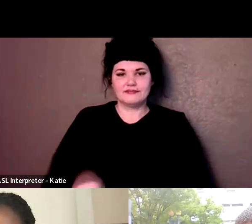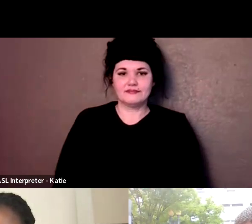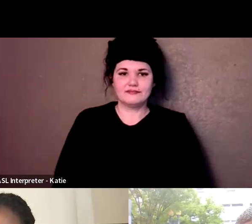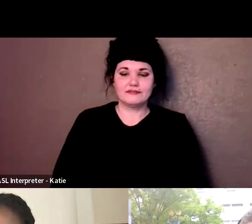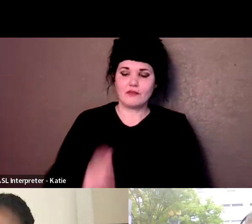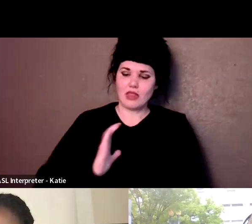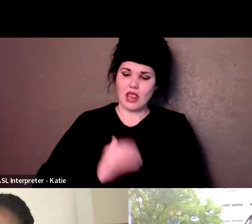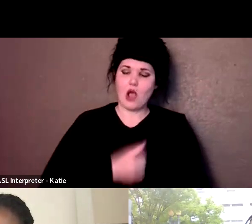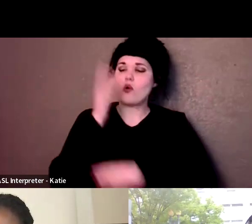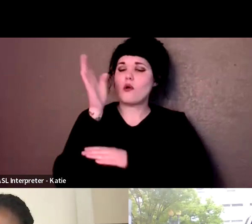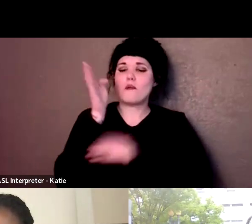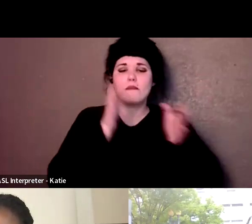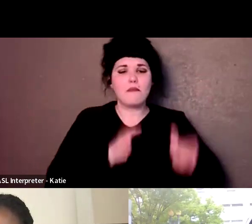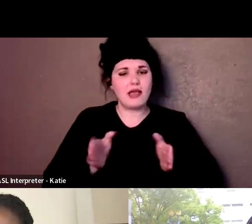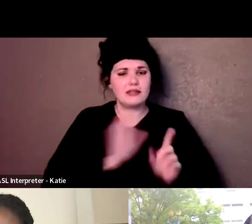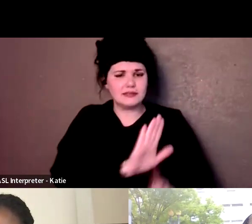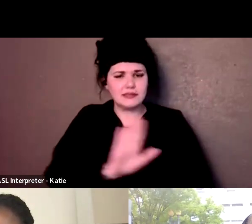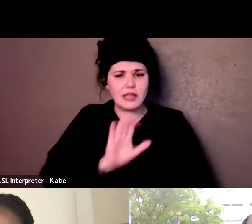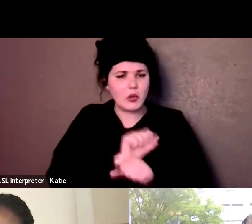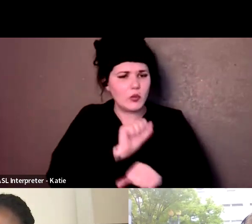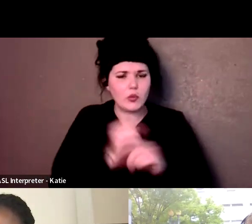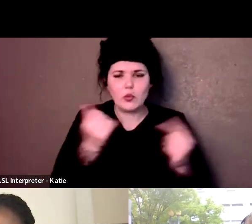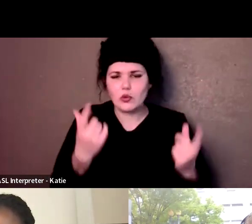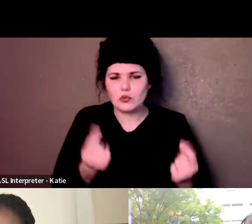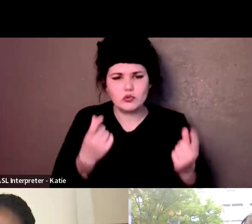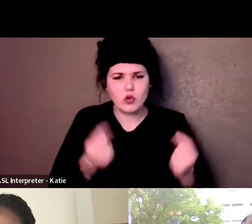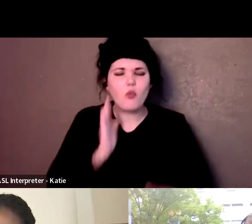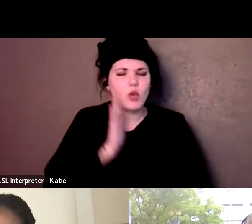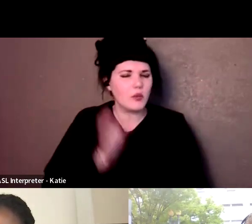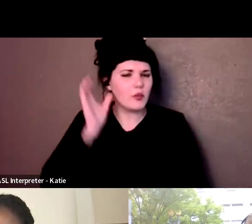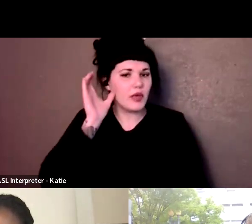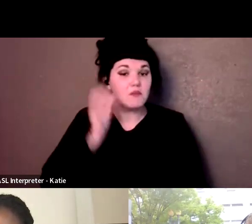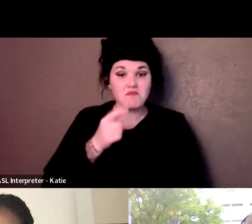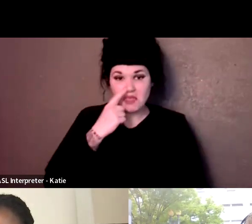have to say, and if you do not mind, each of you could start off with your physical description